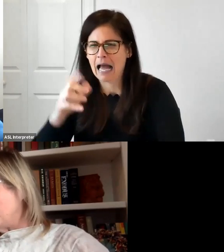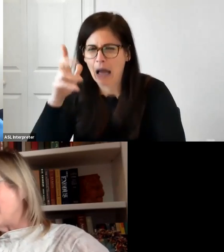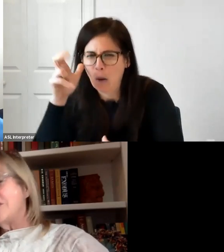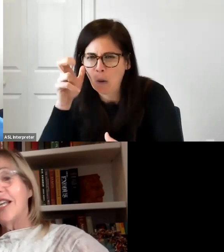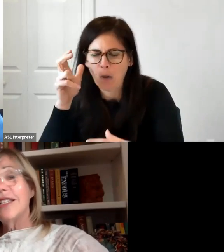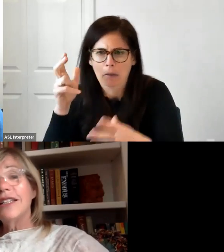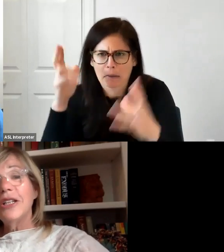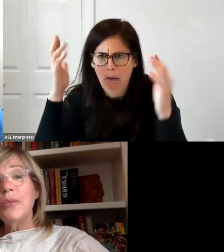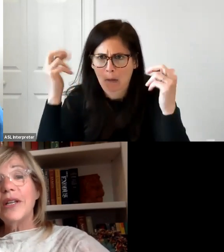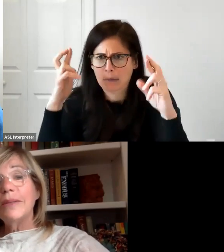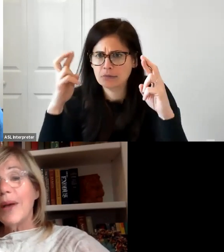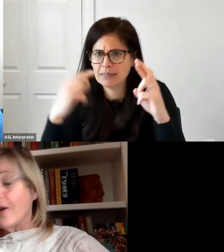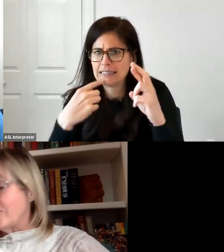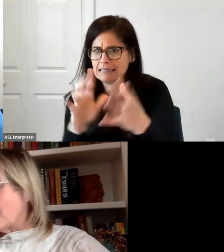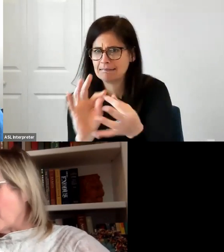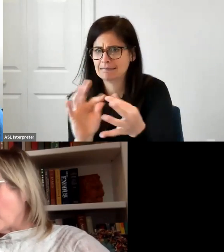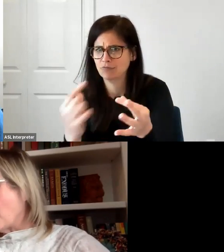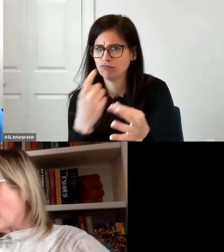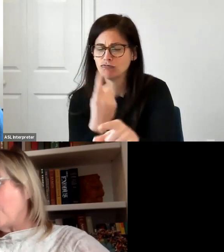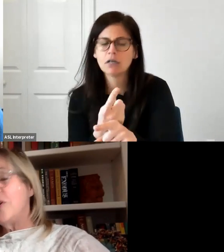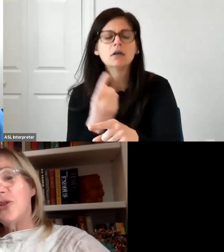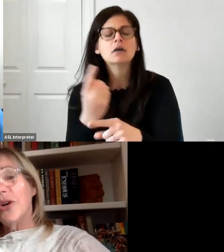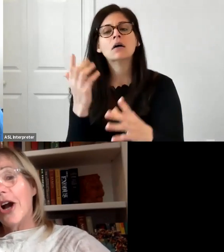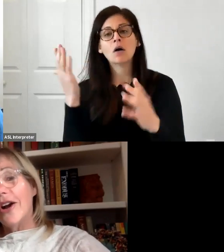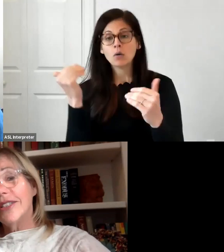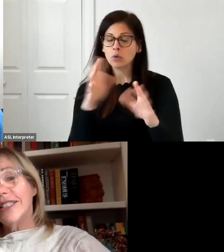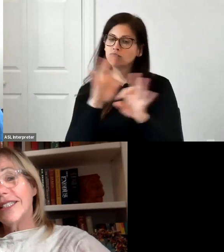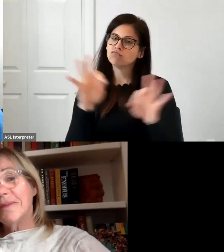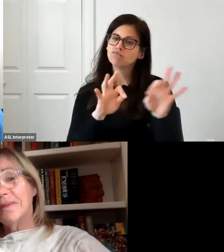Who's gonna tell us a little bit about Open Door Arts.